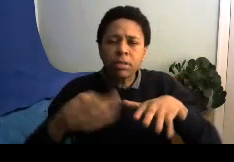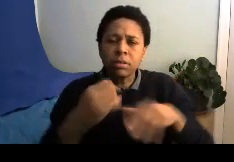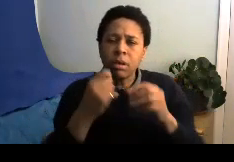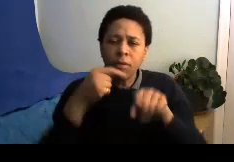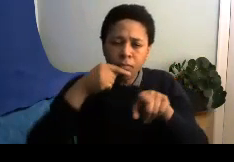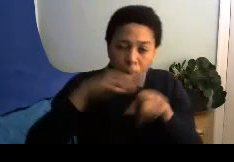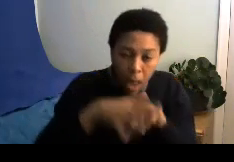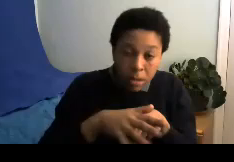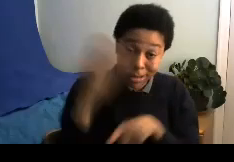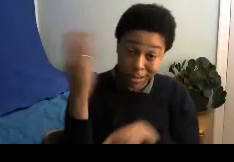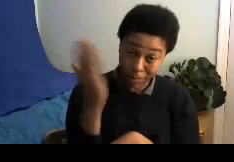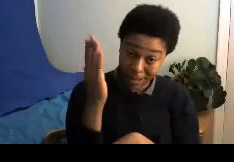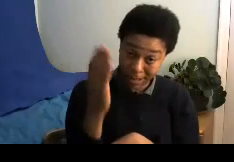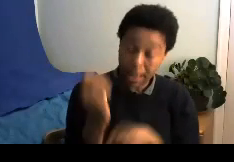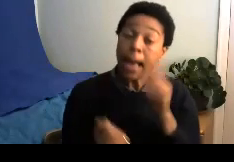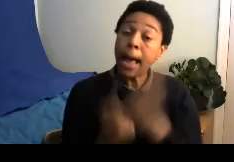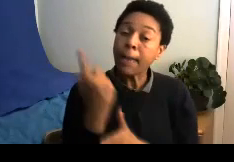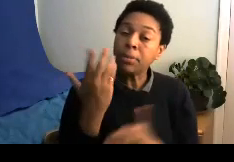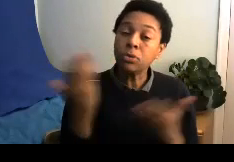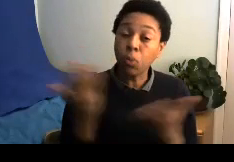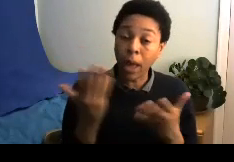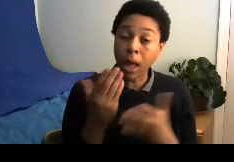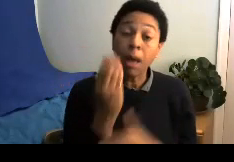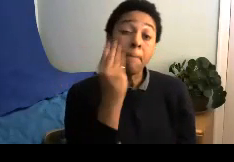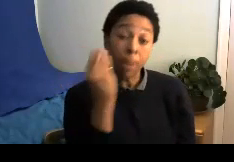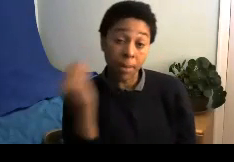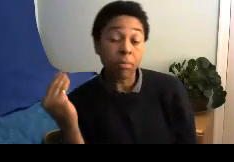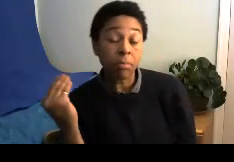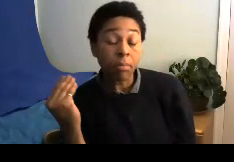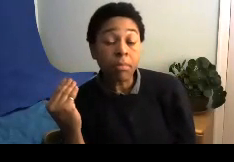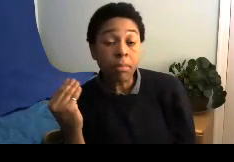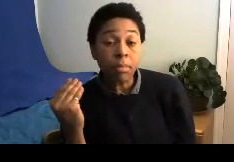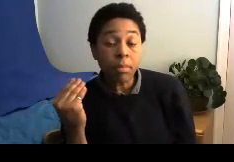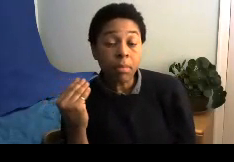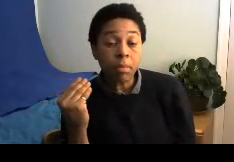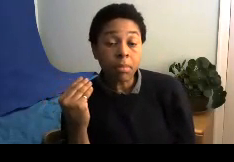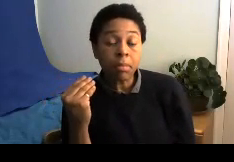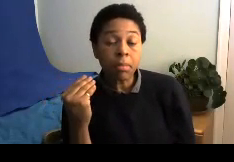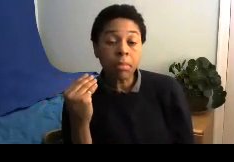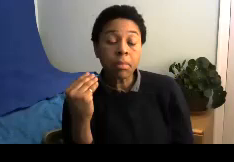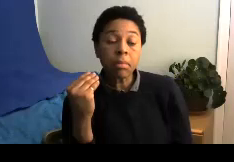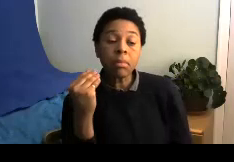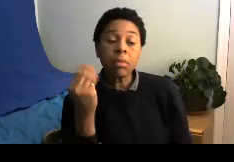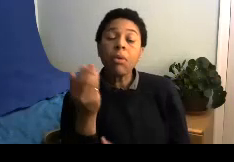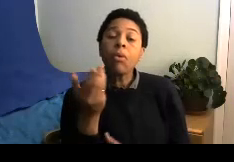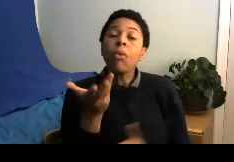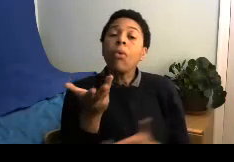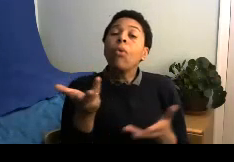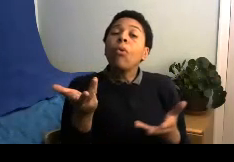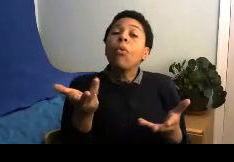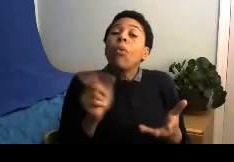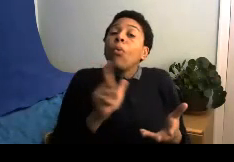about, you know, inspired by Paul White, members of his